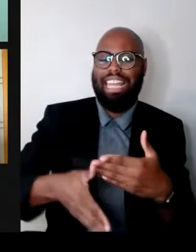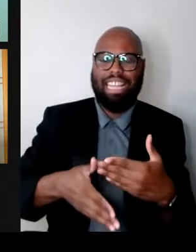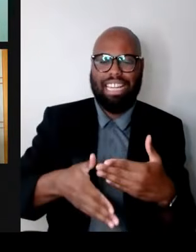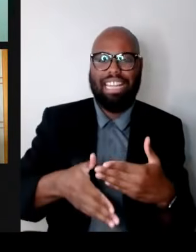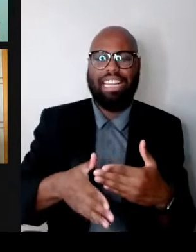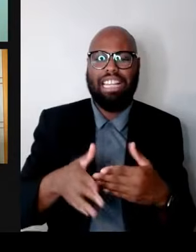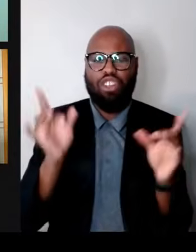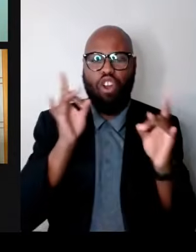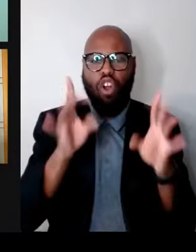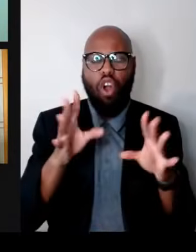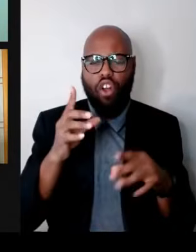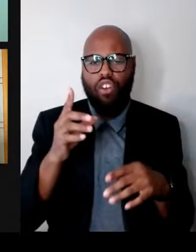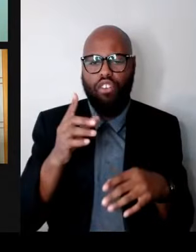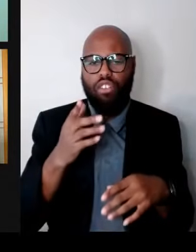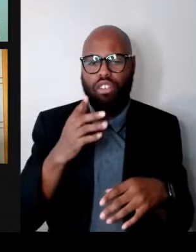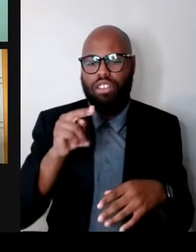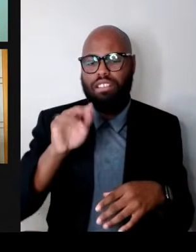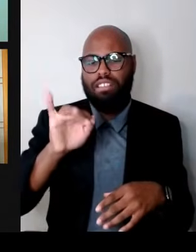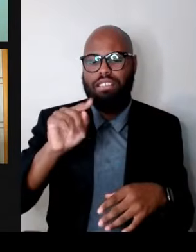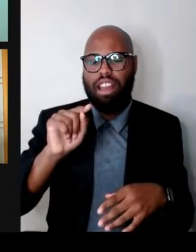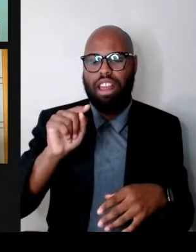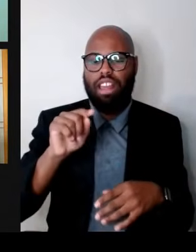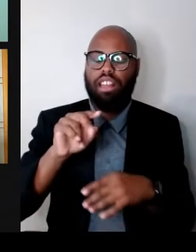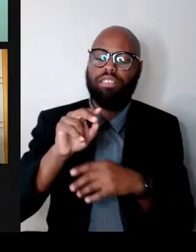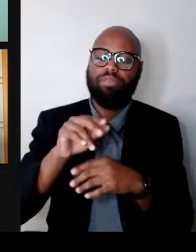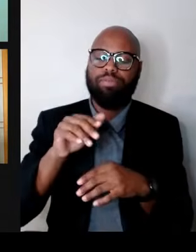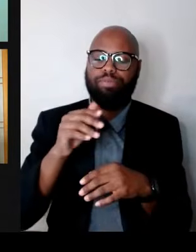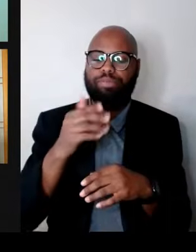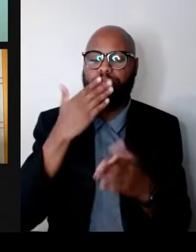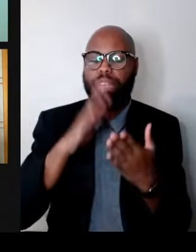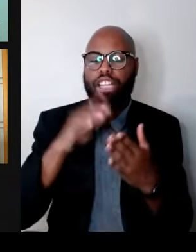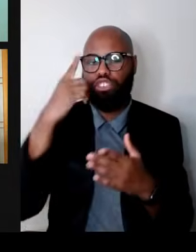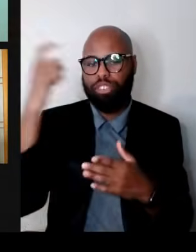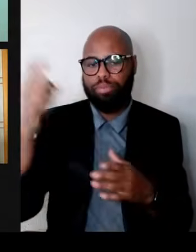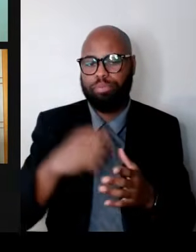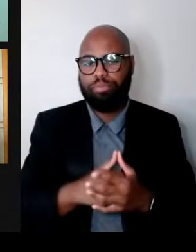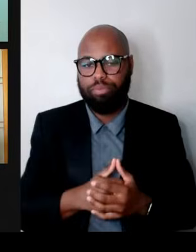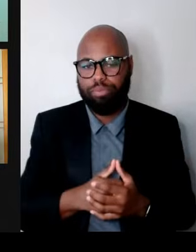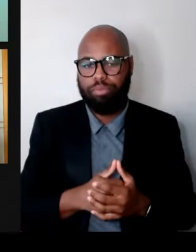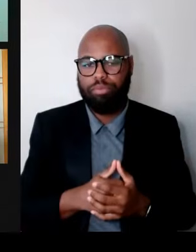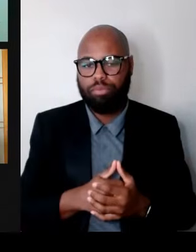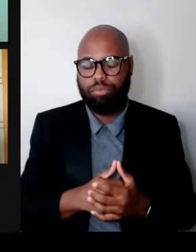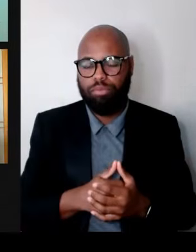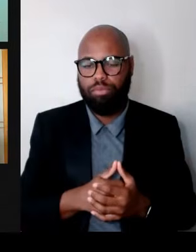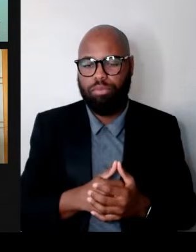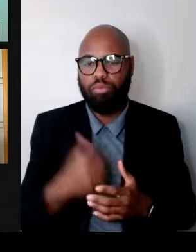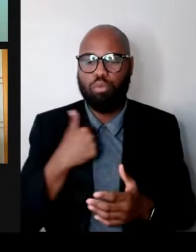to shut down the detention center. And we just want our people with us. We want them free. We want them happy.